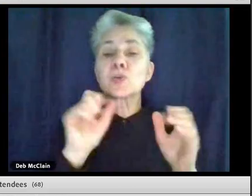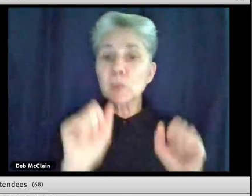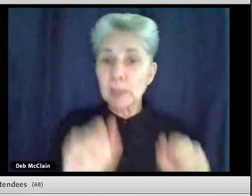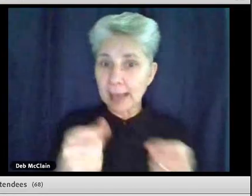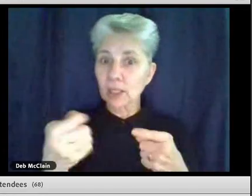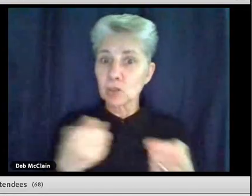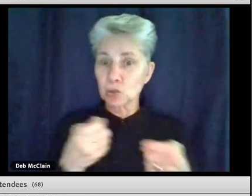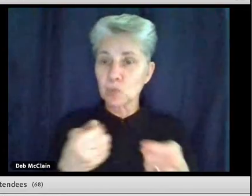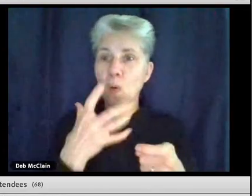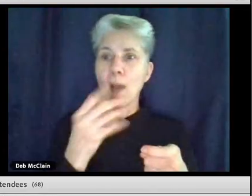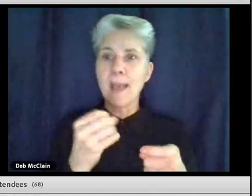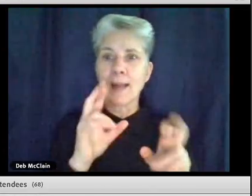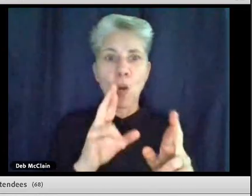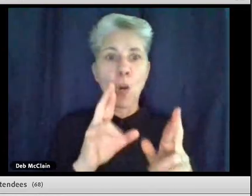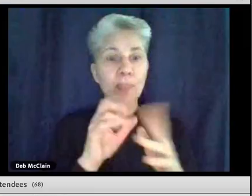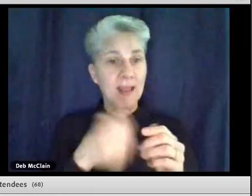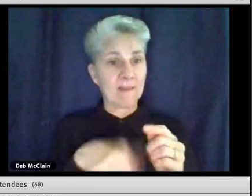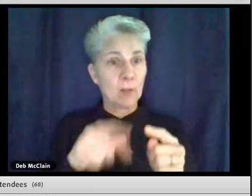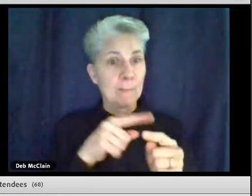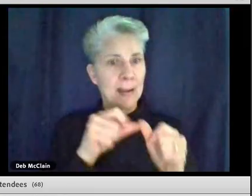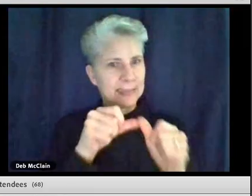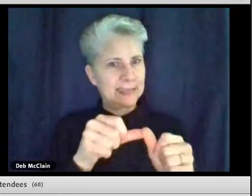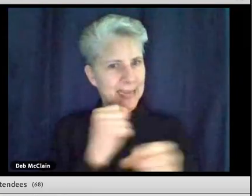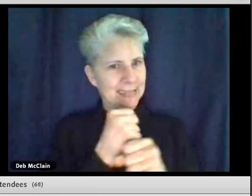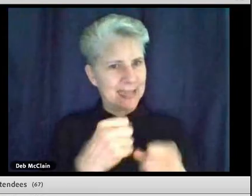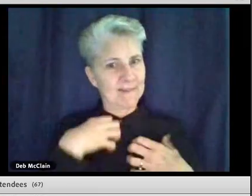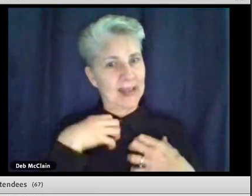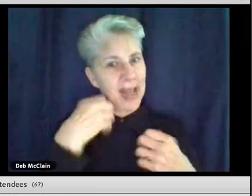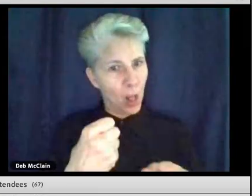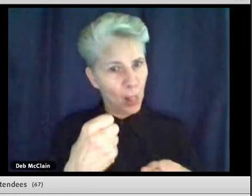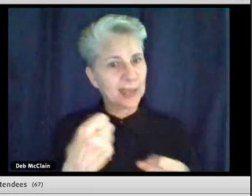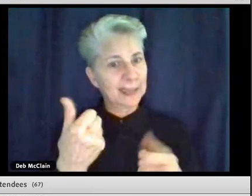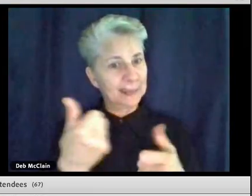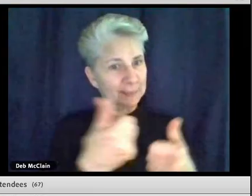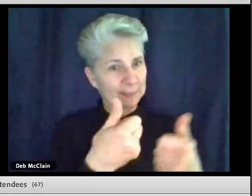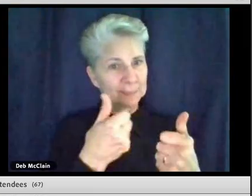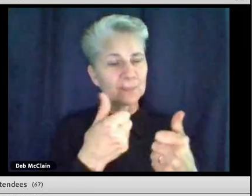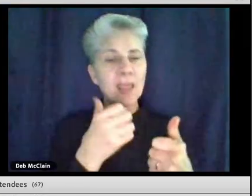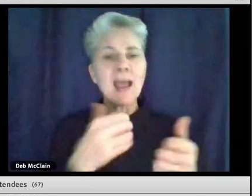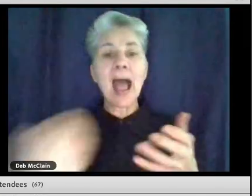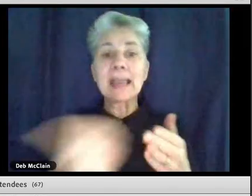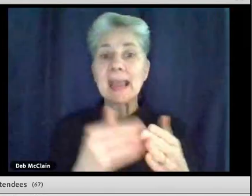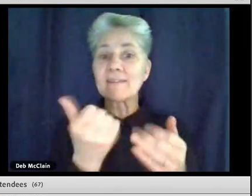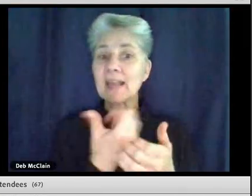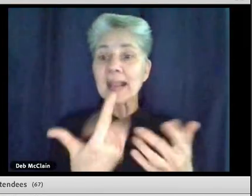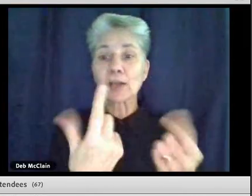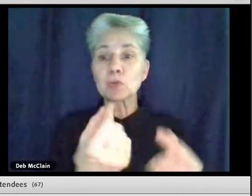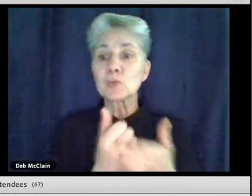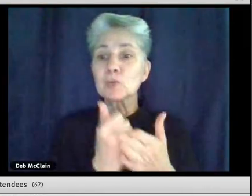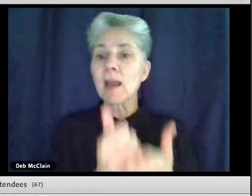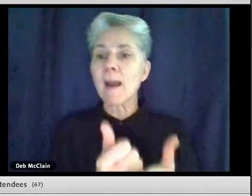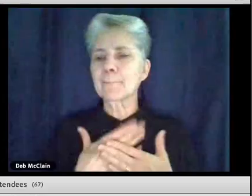We can't control it, right? So focus on what you can control, and I hope that everybody stays safe and healthy,